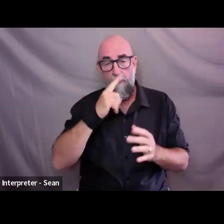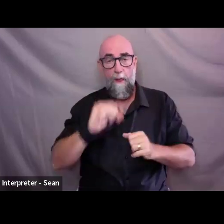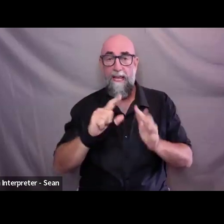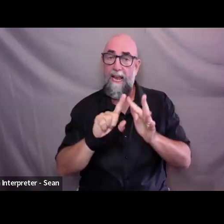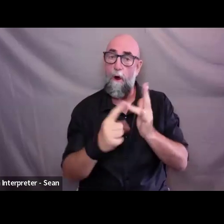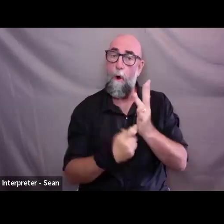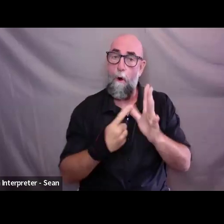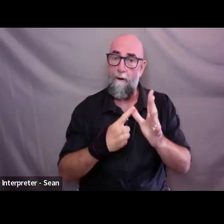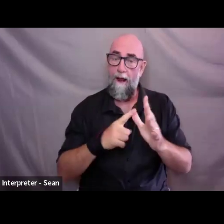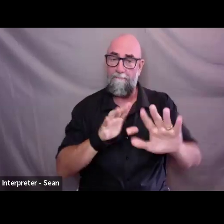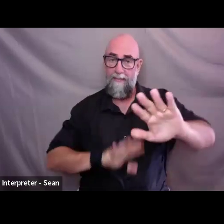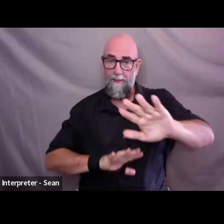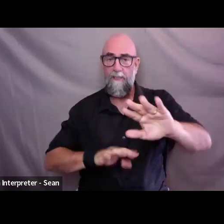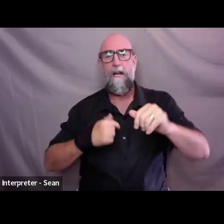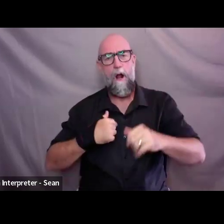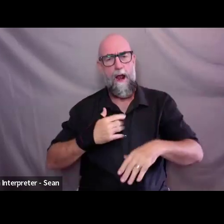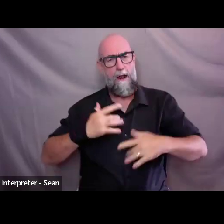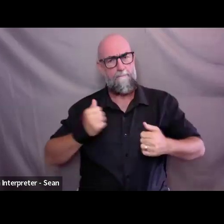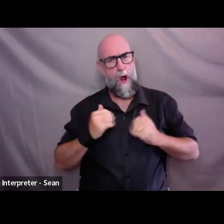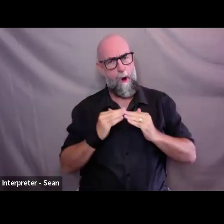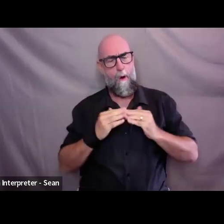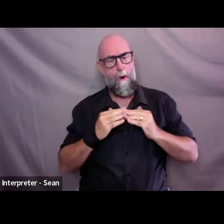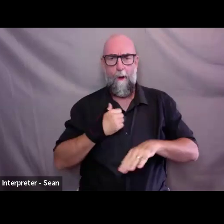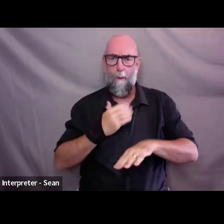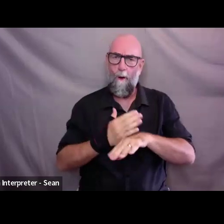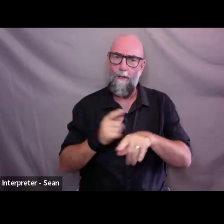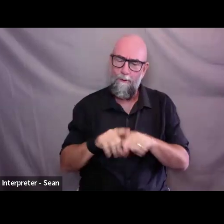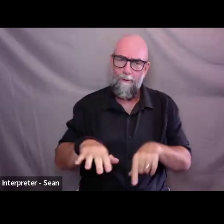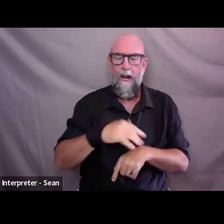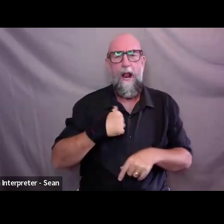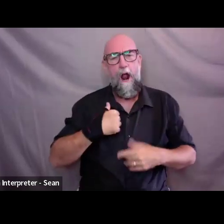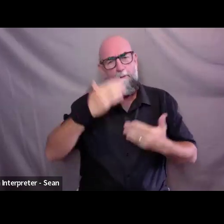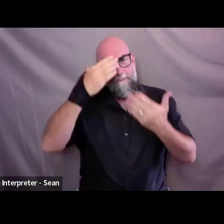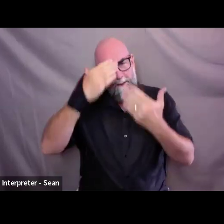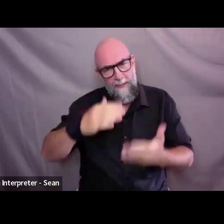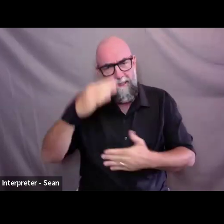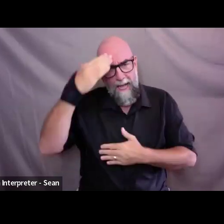people of the Eora Nation where I live and work. I pay my deep respect to